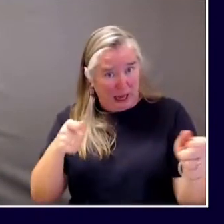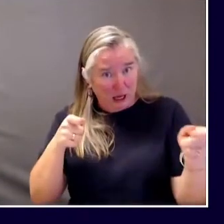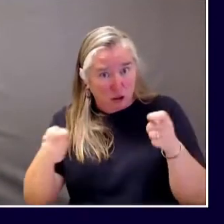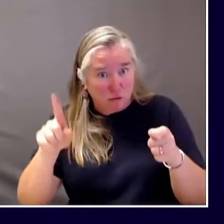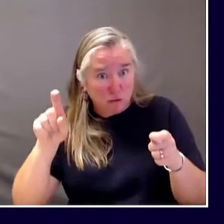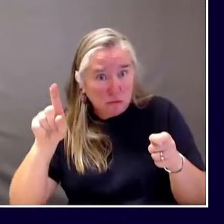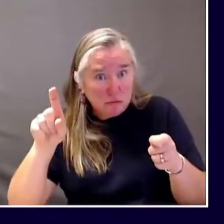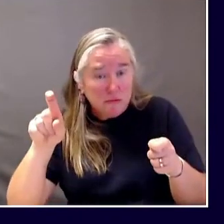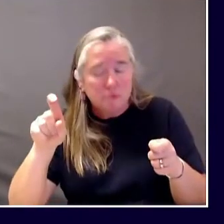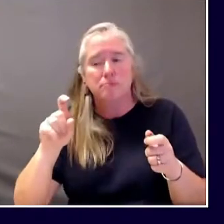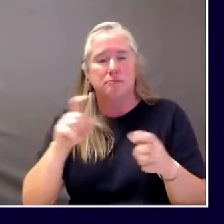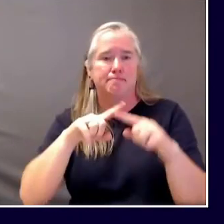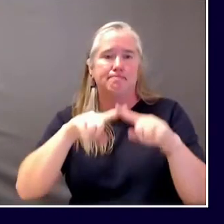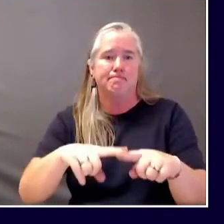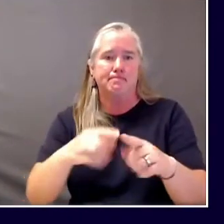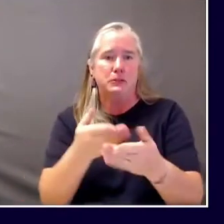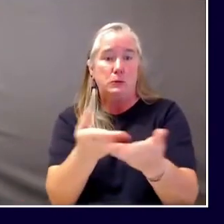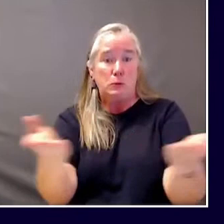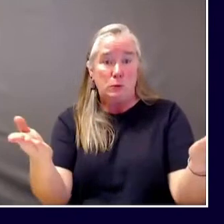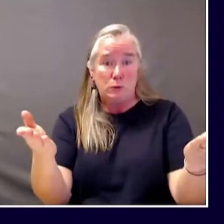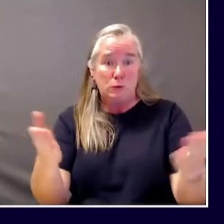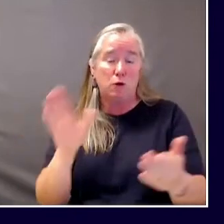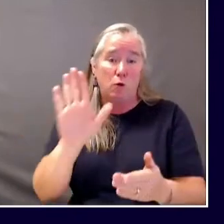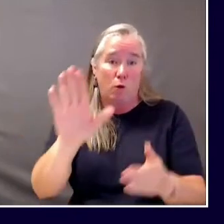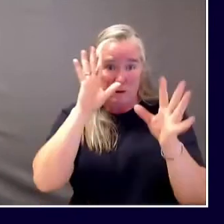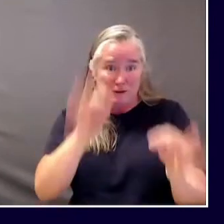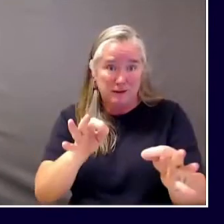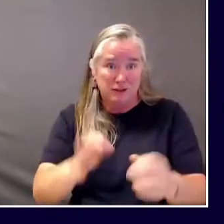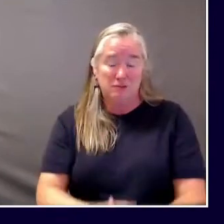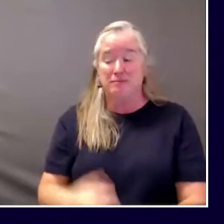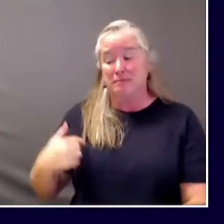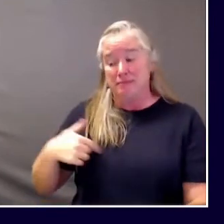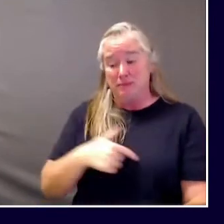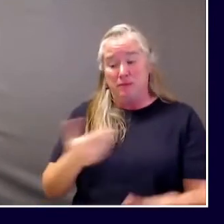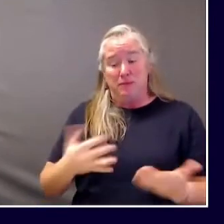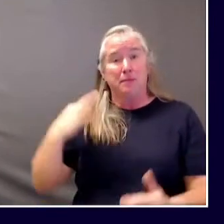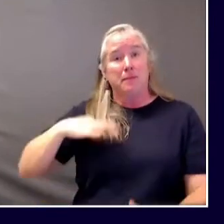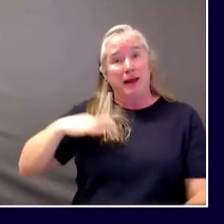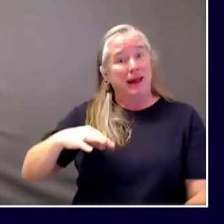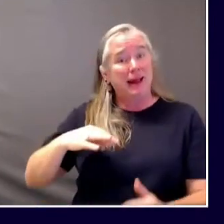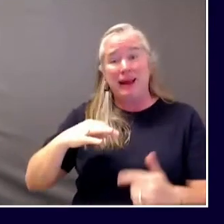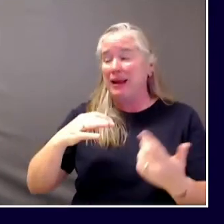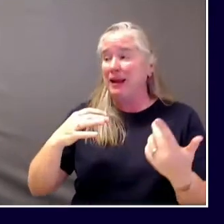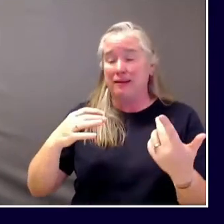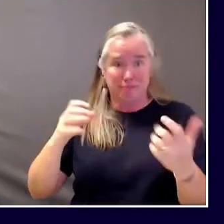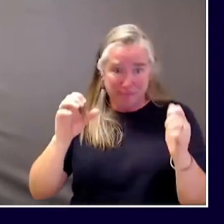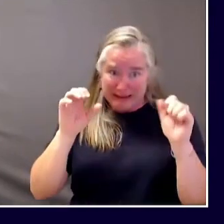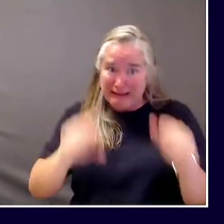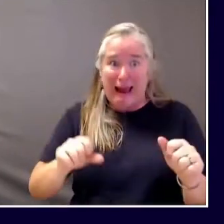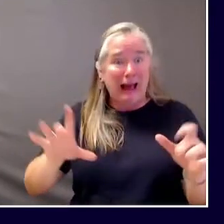of us